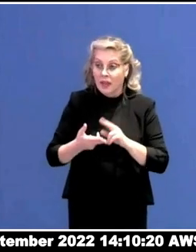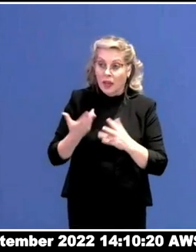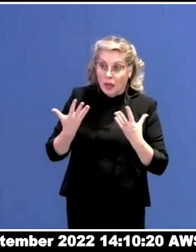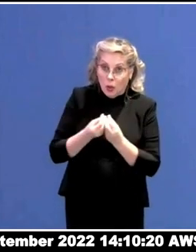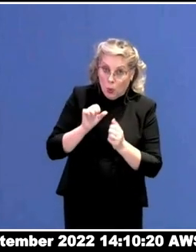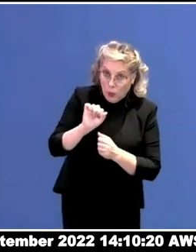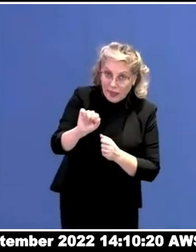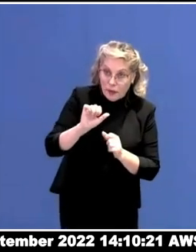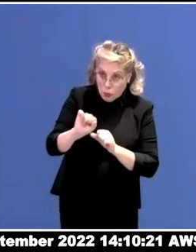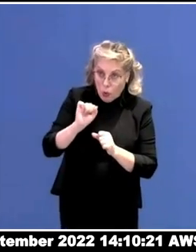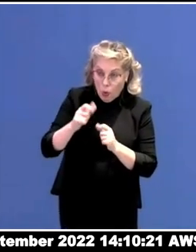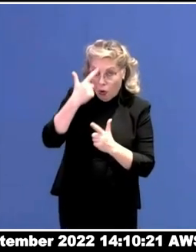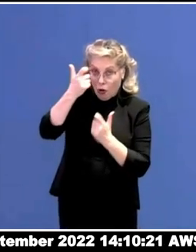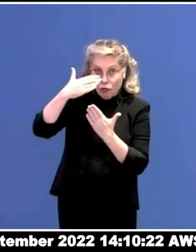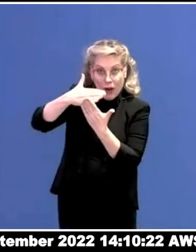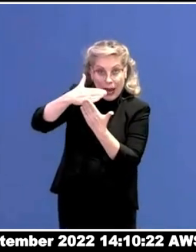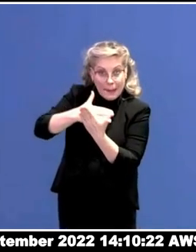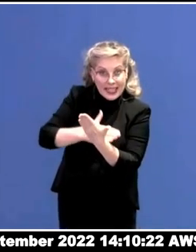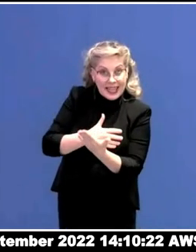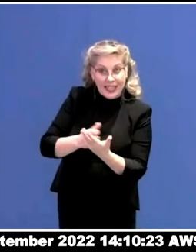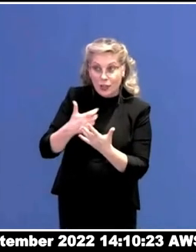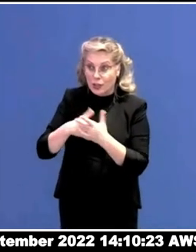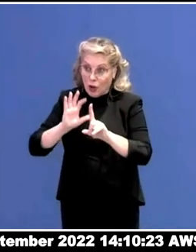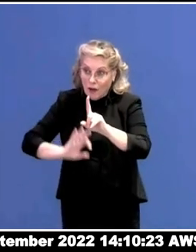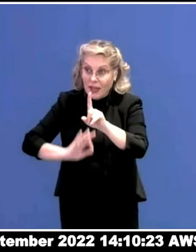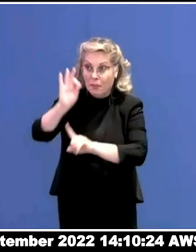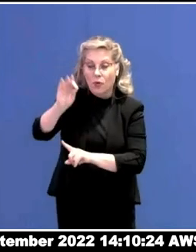and, yes, it could be ground-breaking, if that's something the Royal Commission could